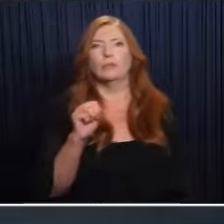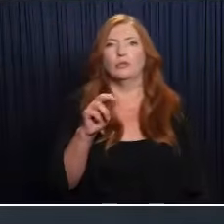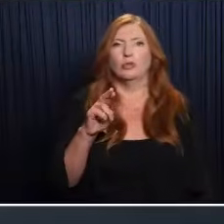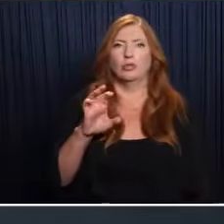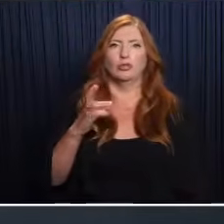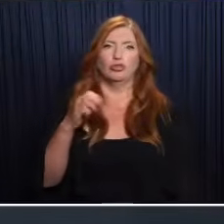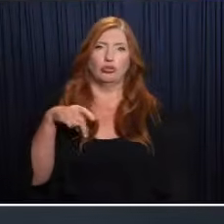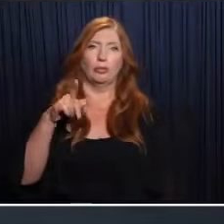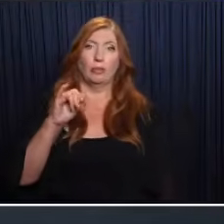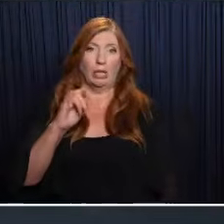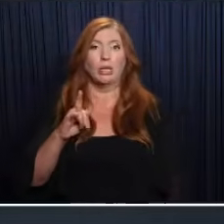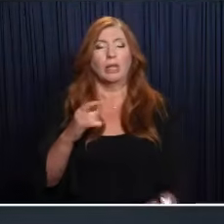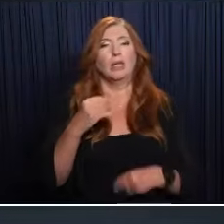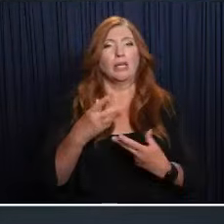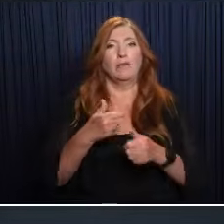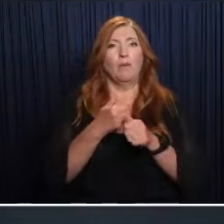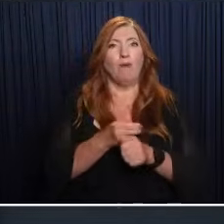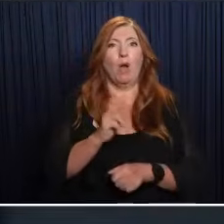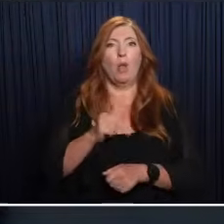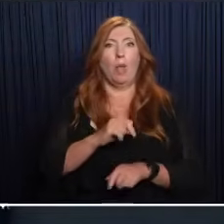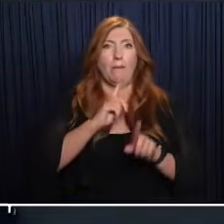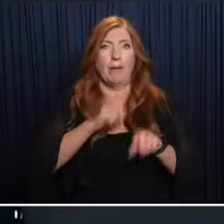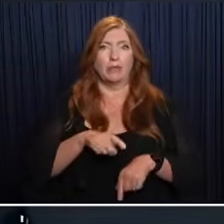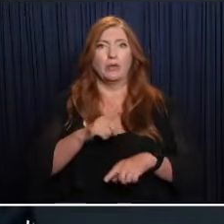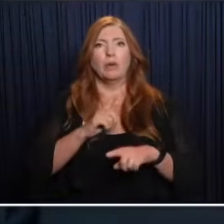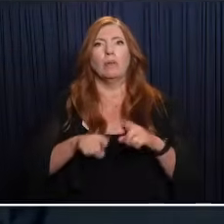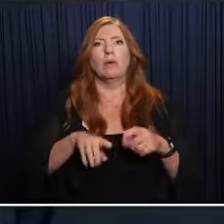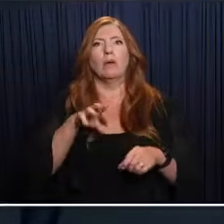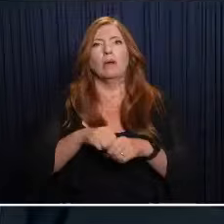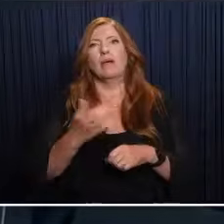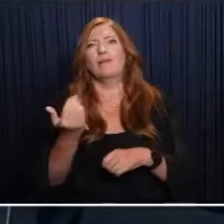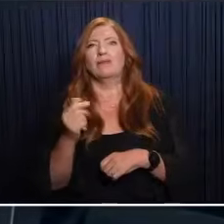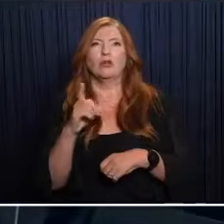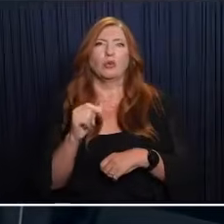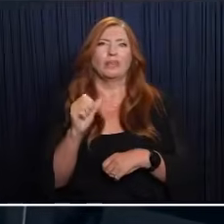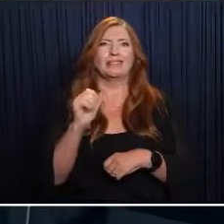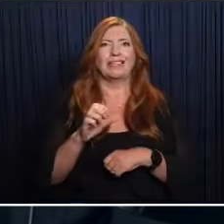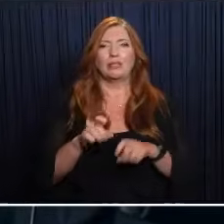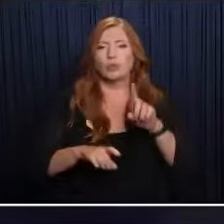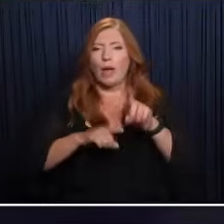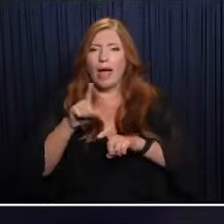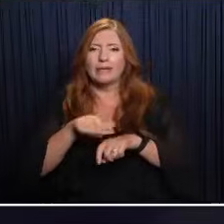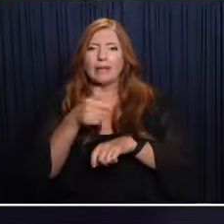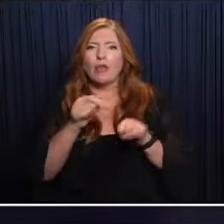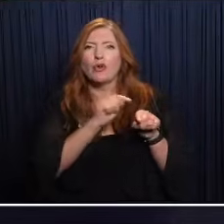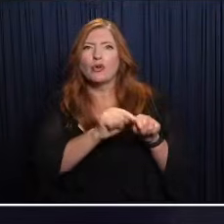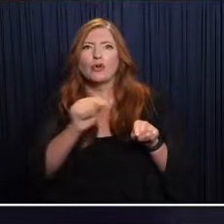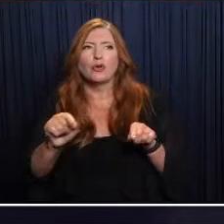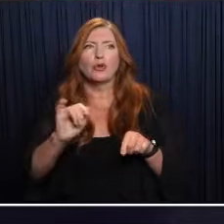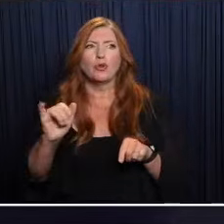WE CANNOT FUNCTION AS A SOCIETY IF WE ALLOW THAT TO HAPPEN.